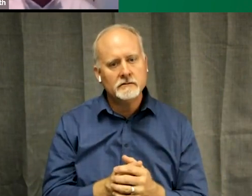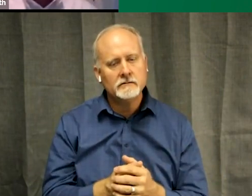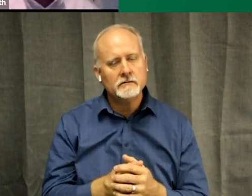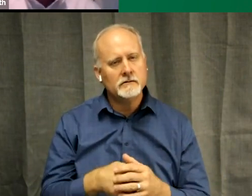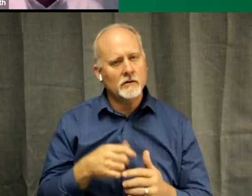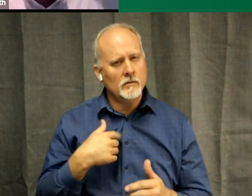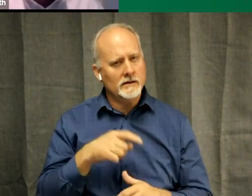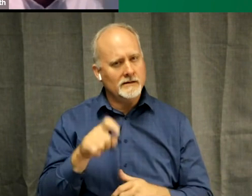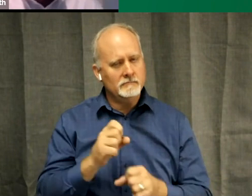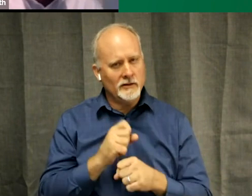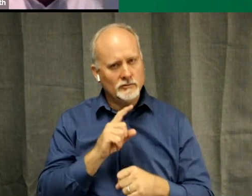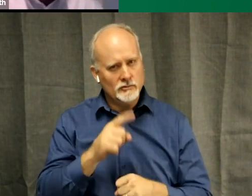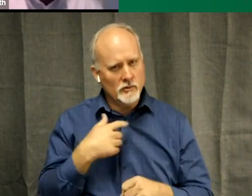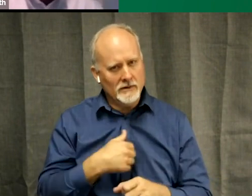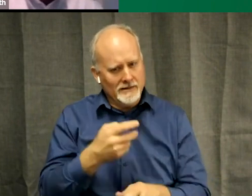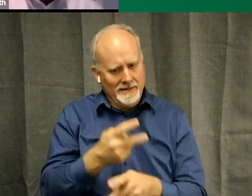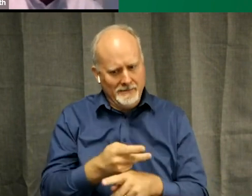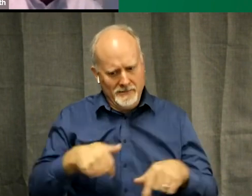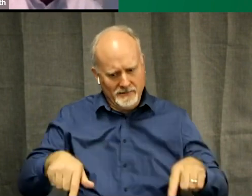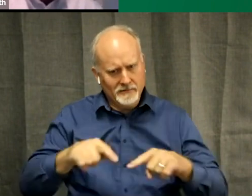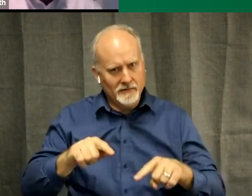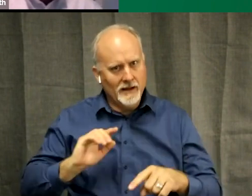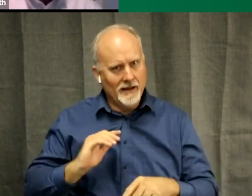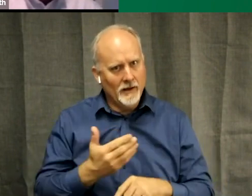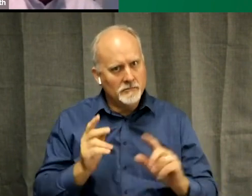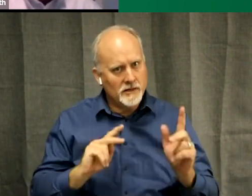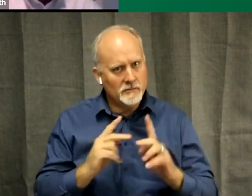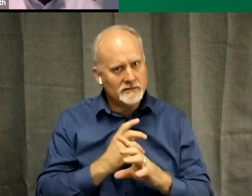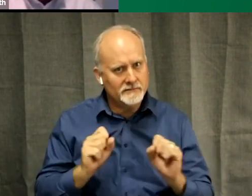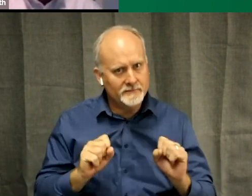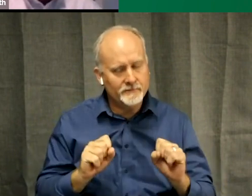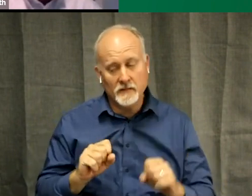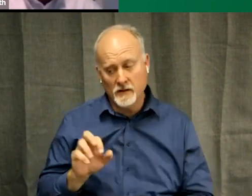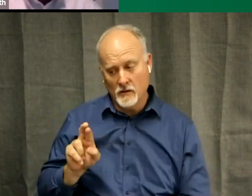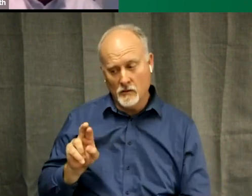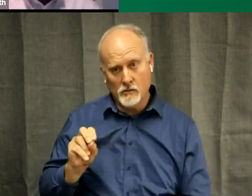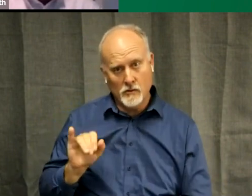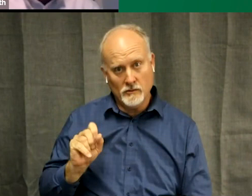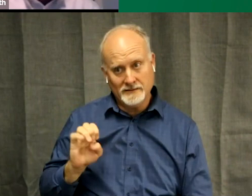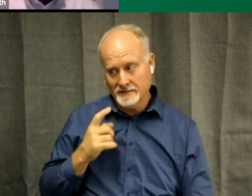keeping our uab community safe as rosie said your feedback has been taken seriously